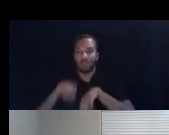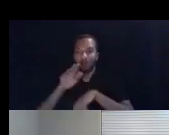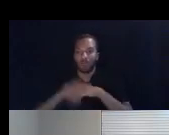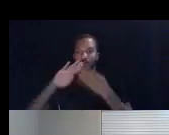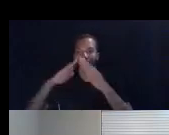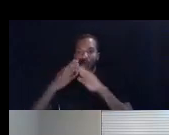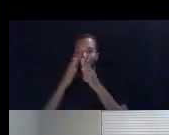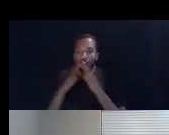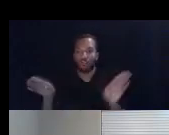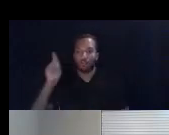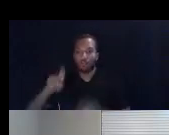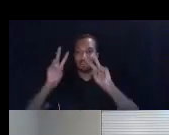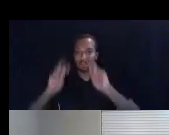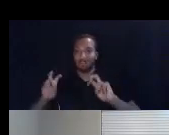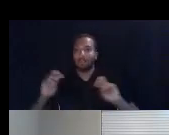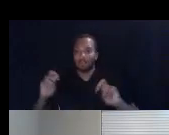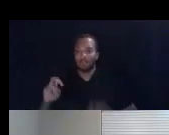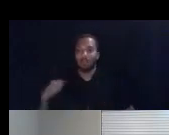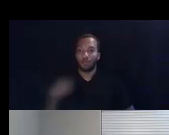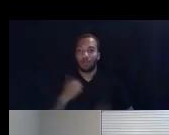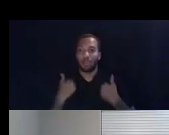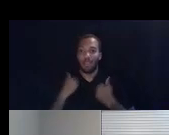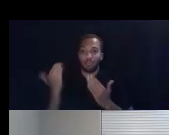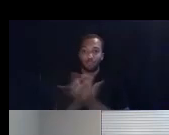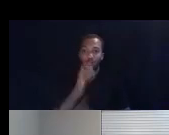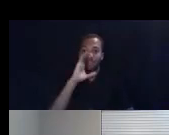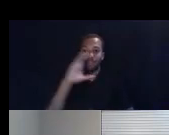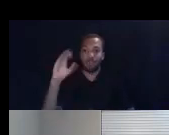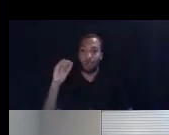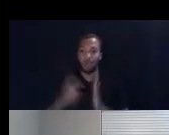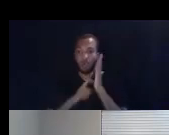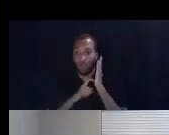We have new CCO requirements to do that very collectively,